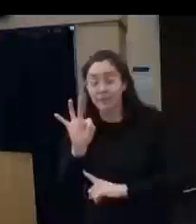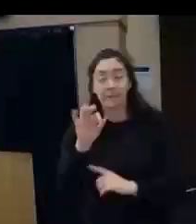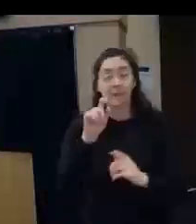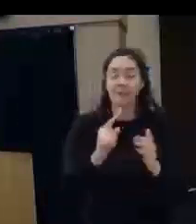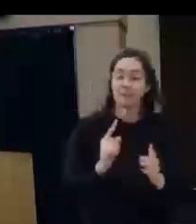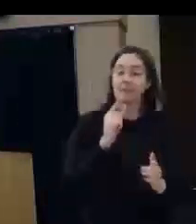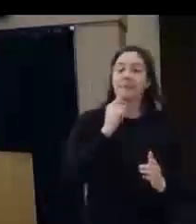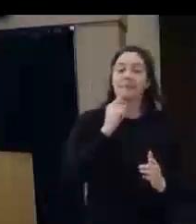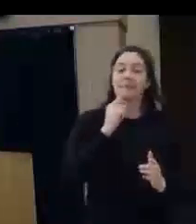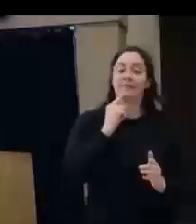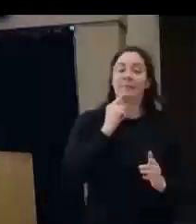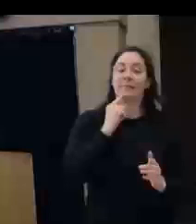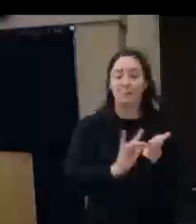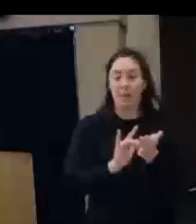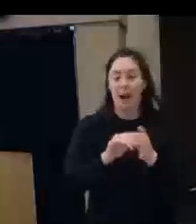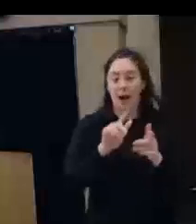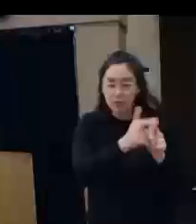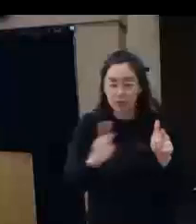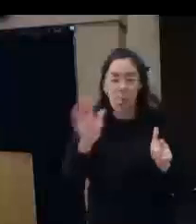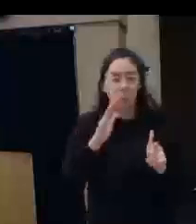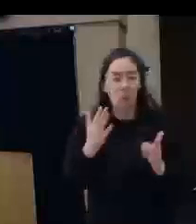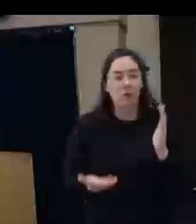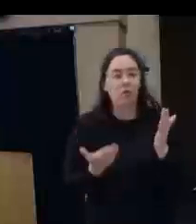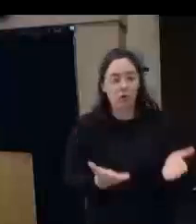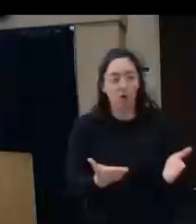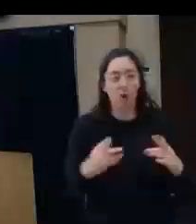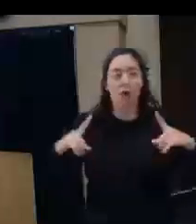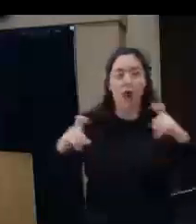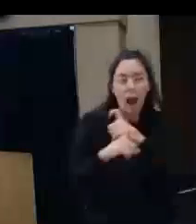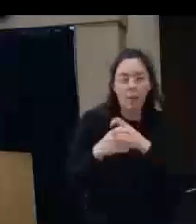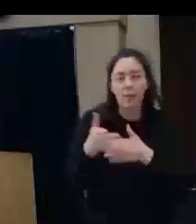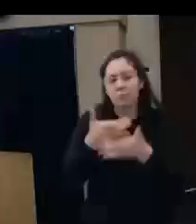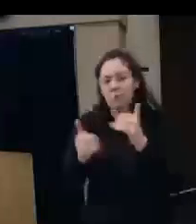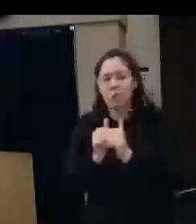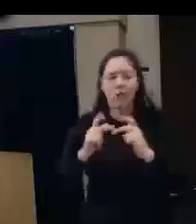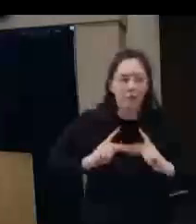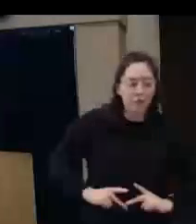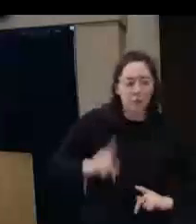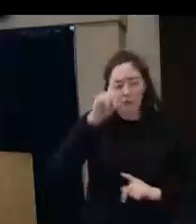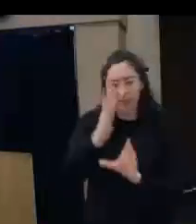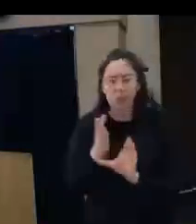present and the complex interplay between physical and psychosocial outcomes warrants attention so